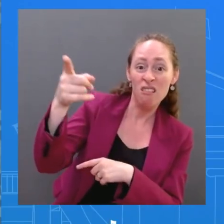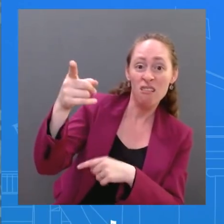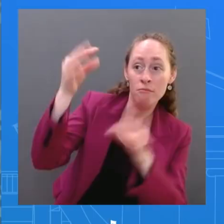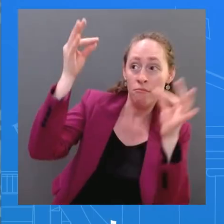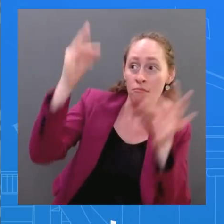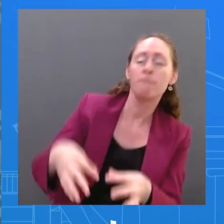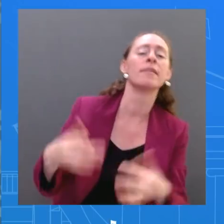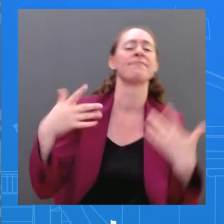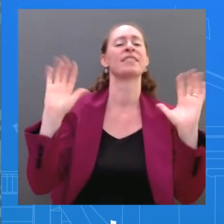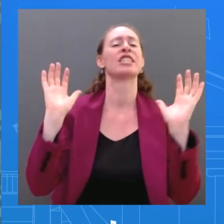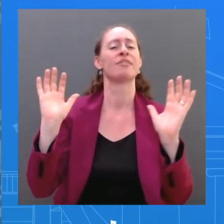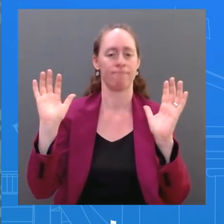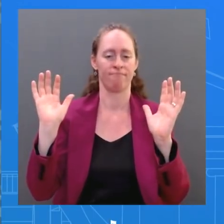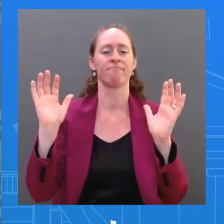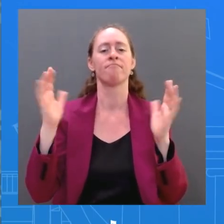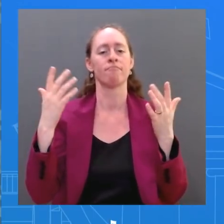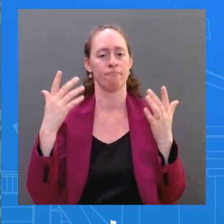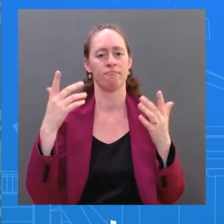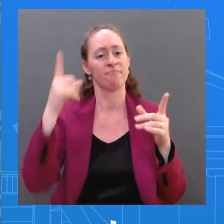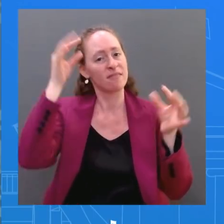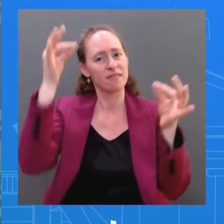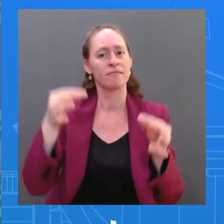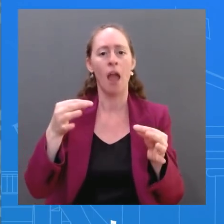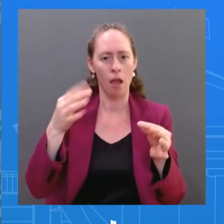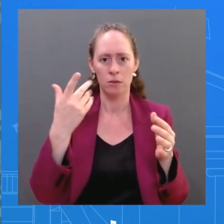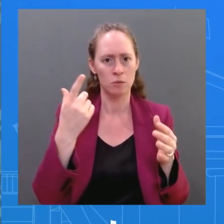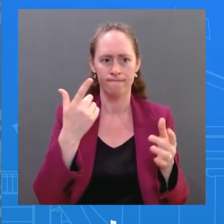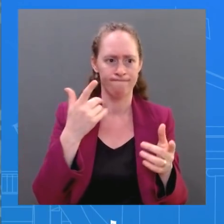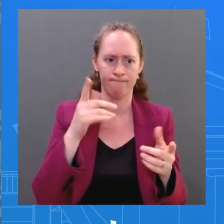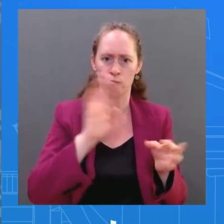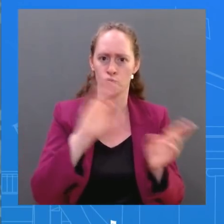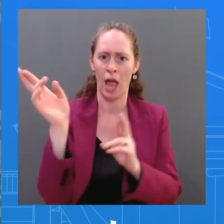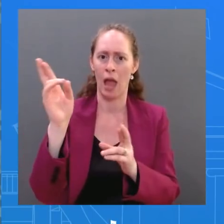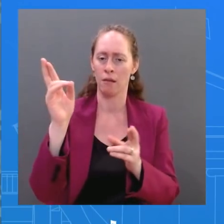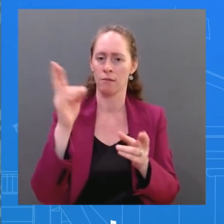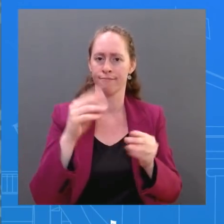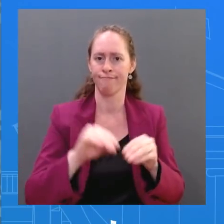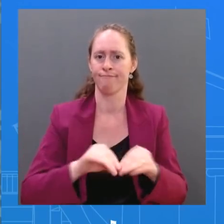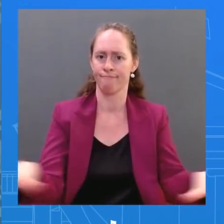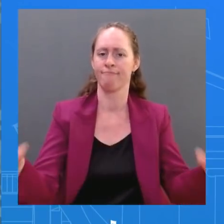And so those authorities we believed were -- were impactful for the moment,